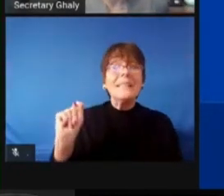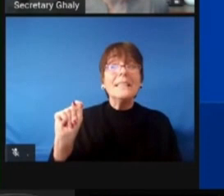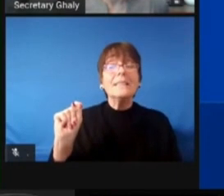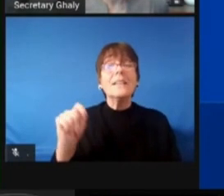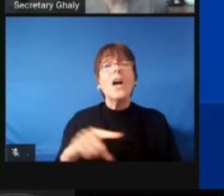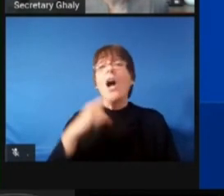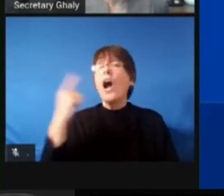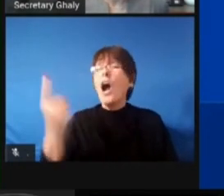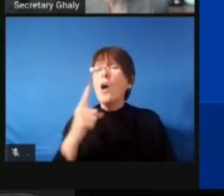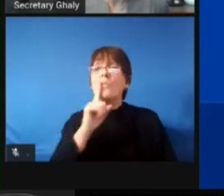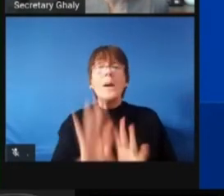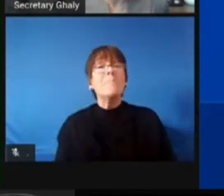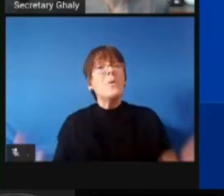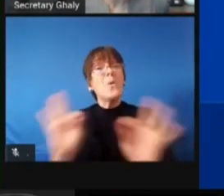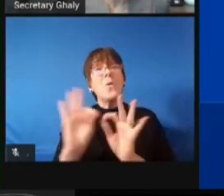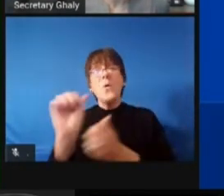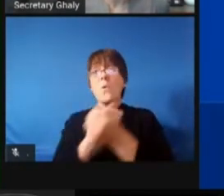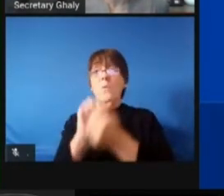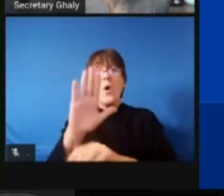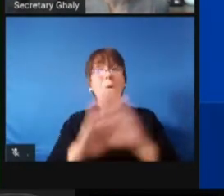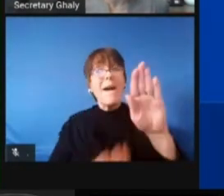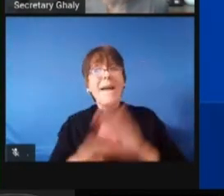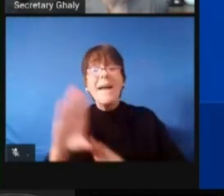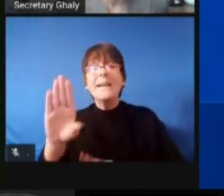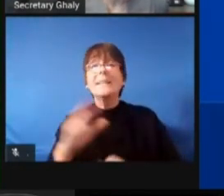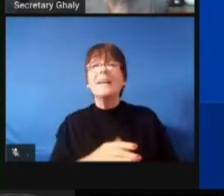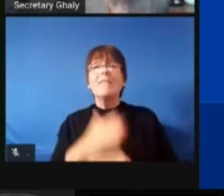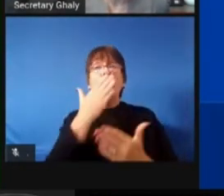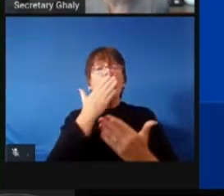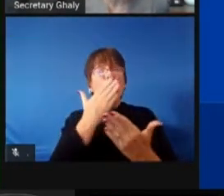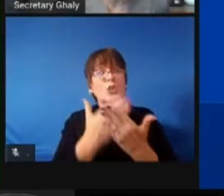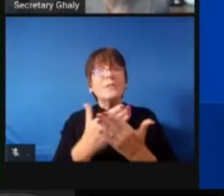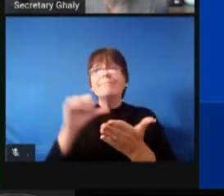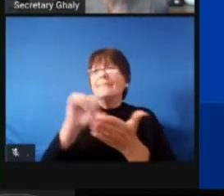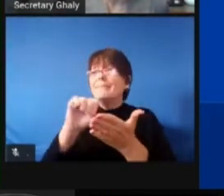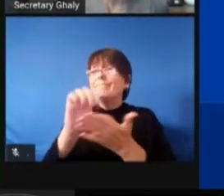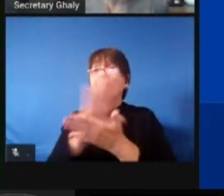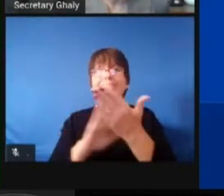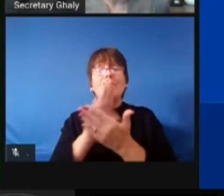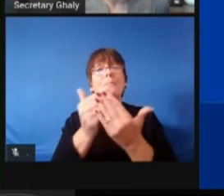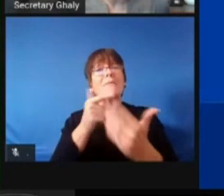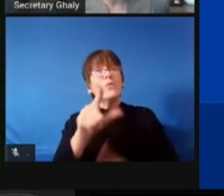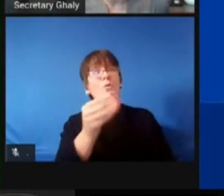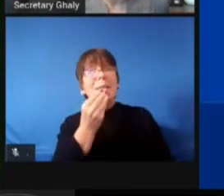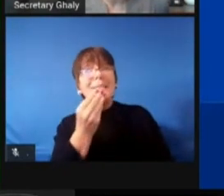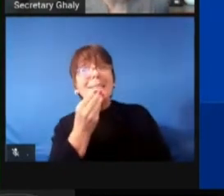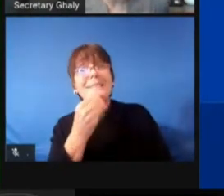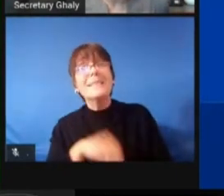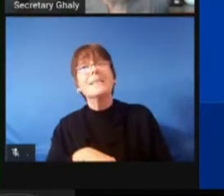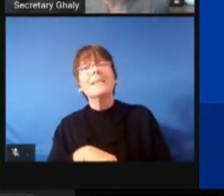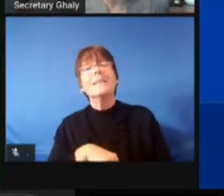I IMPLORE ALL OF YOU TO WEAR A MASK. MAINTAIN SIX FEET OF DISTANCE FROM OTHERS.